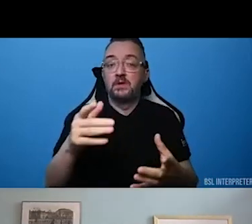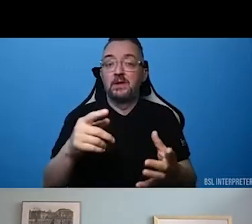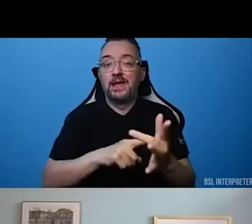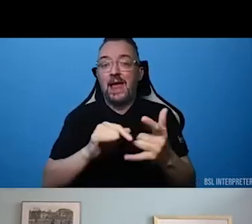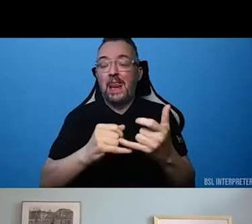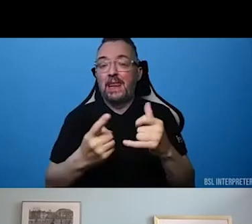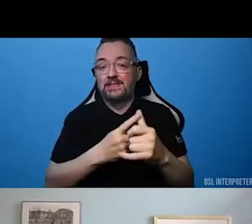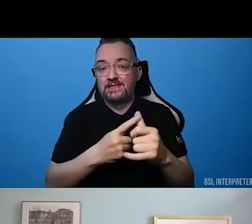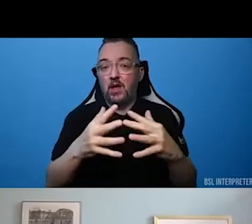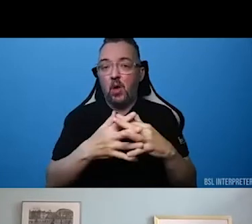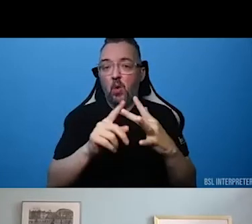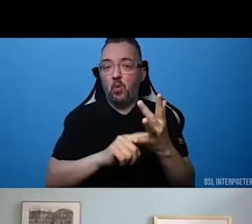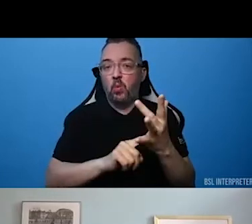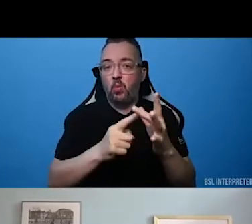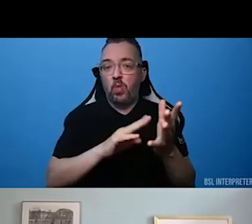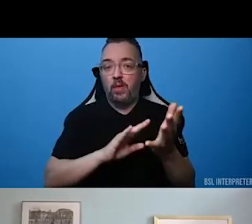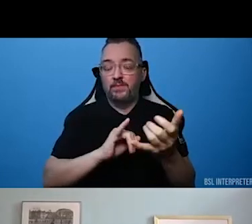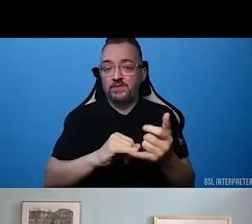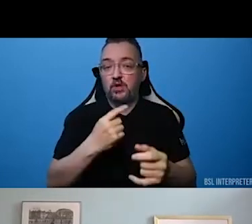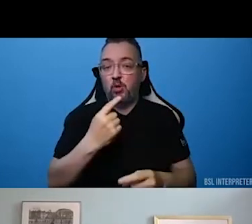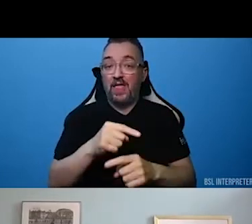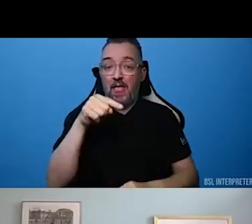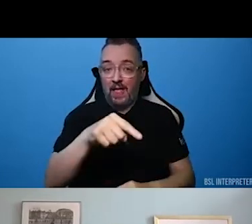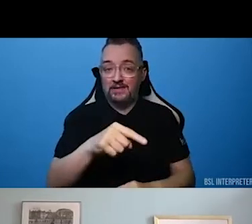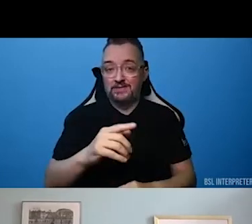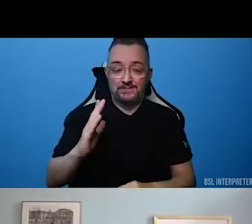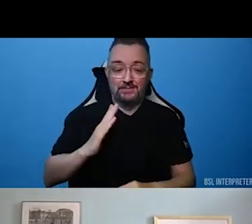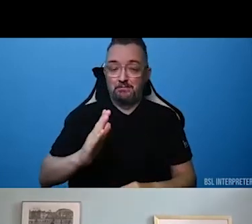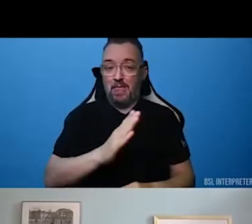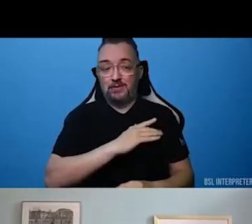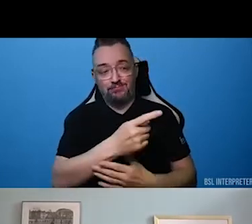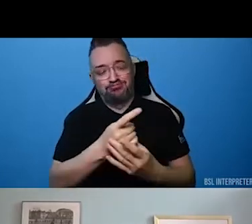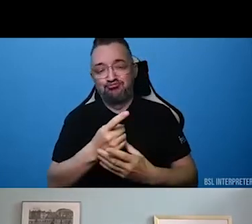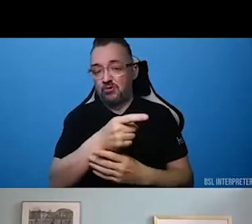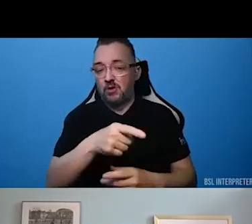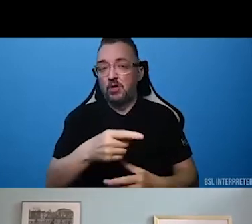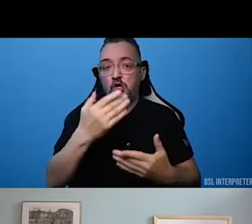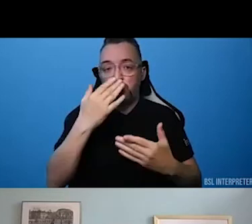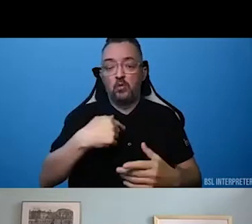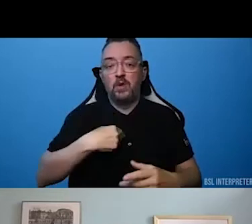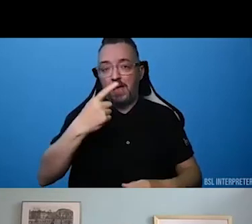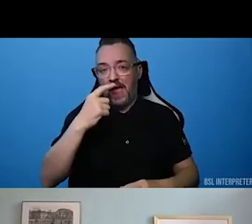it was this kind of military hardware which allowed the British Empire to quote 'gain a foothold' in the